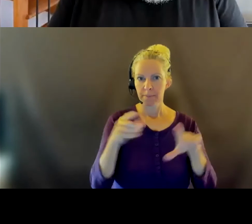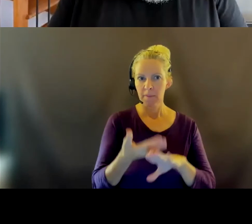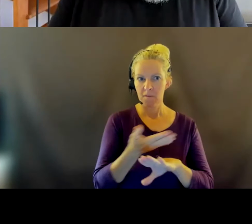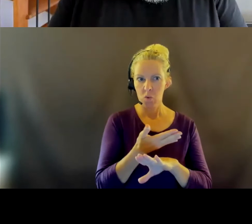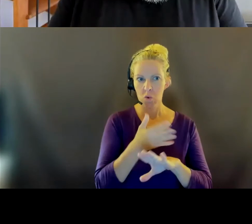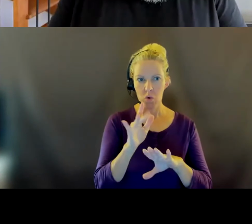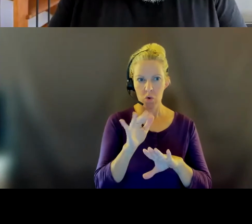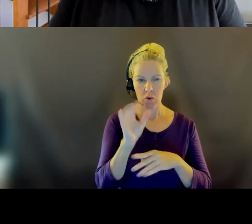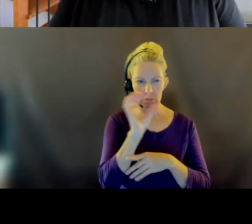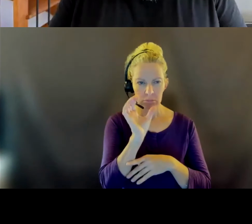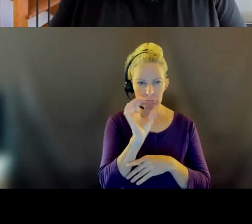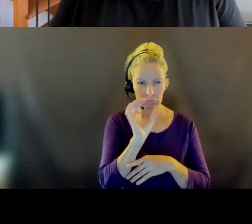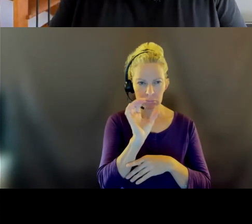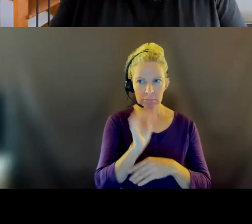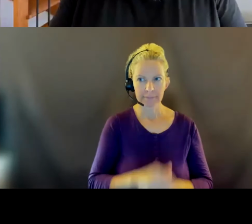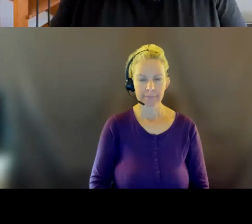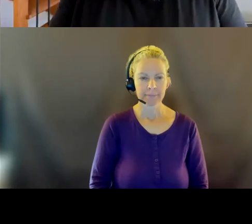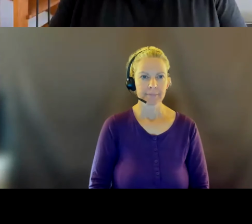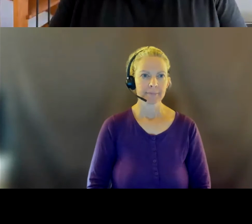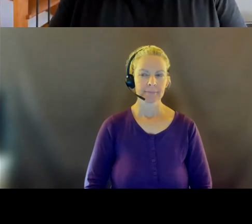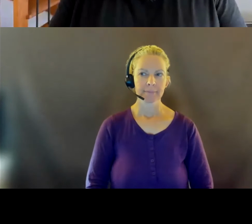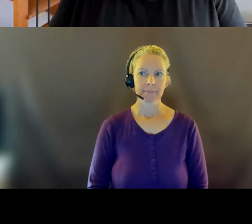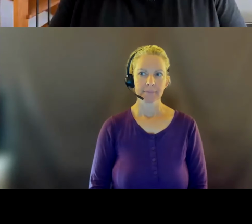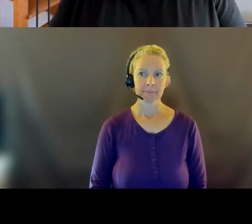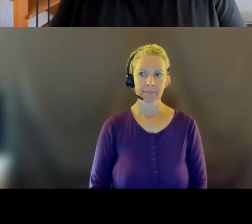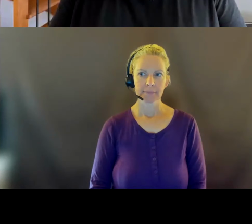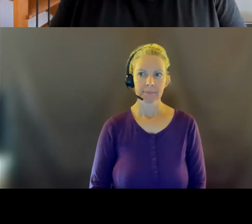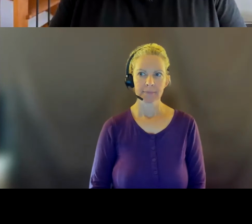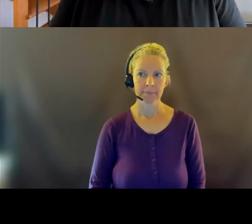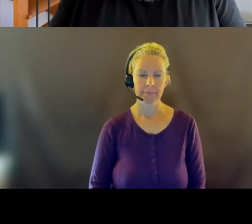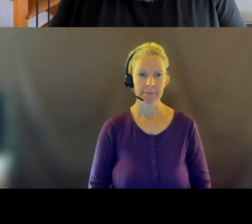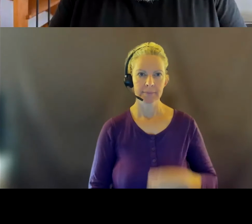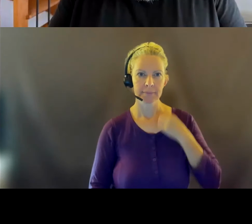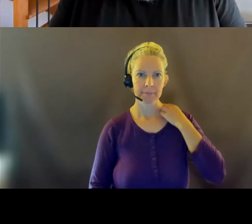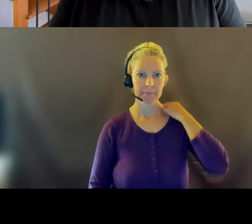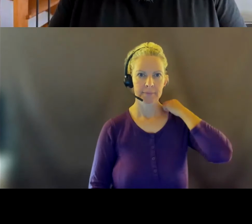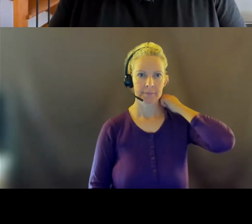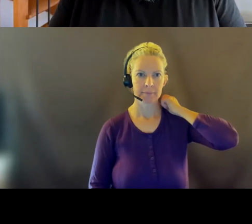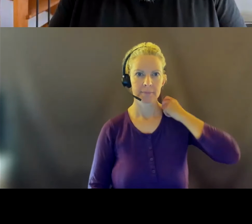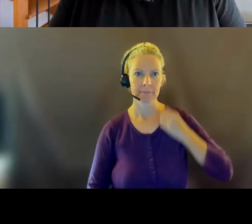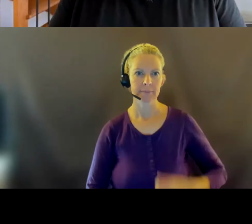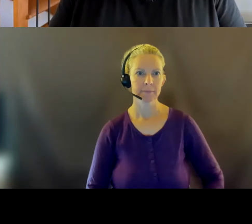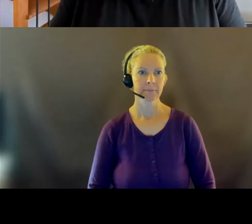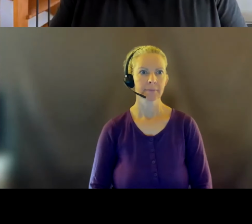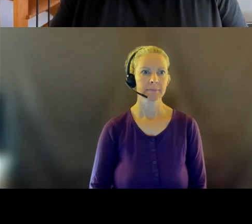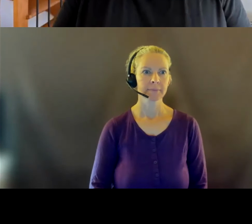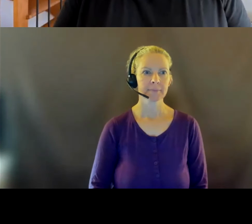Let's see... There we go.